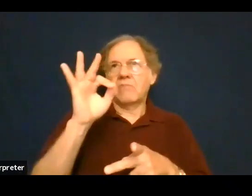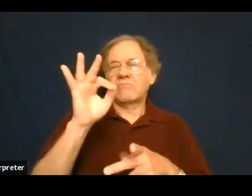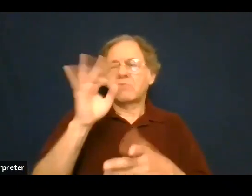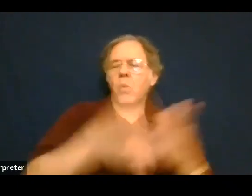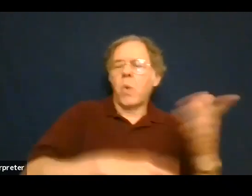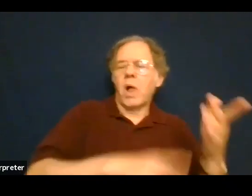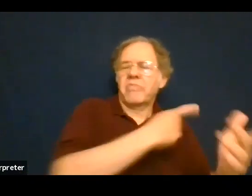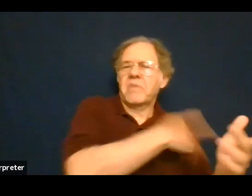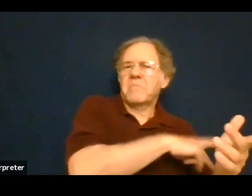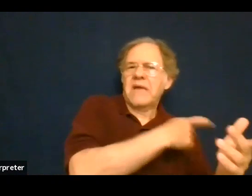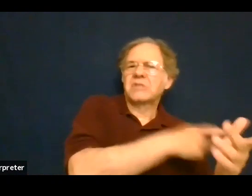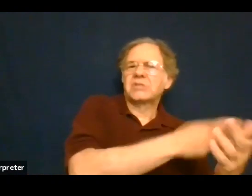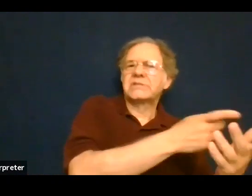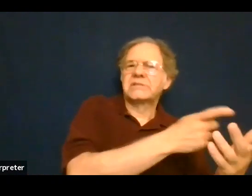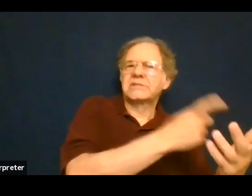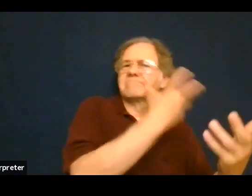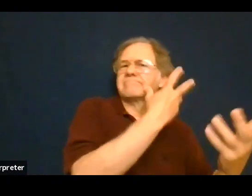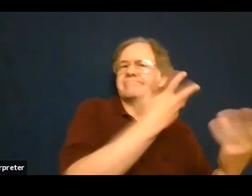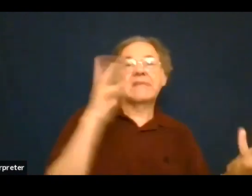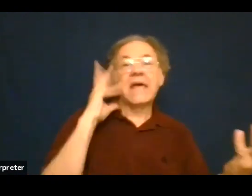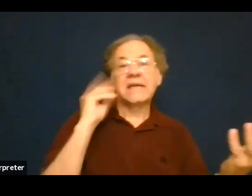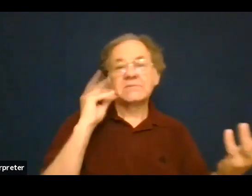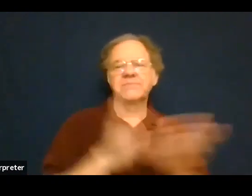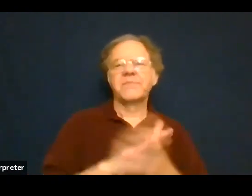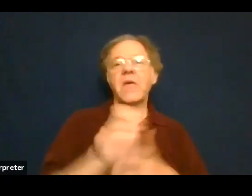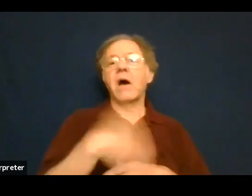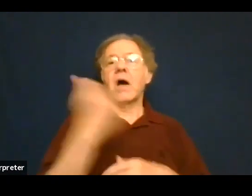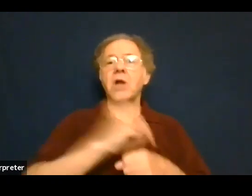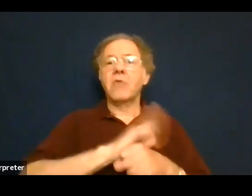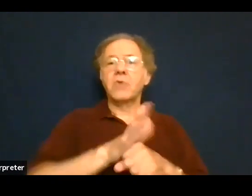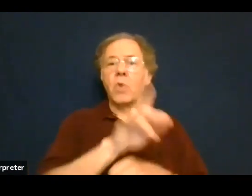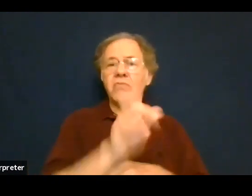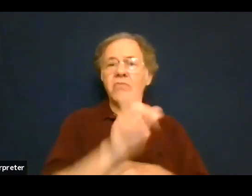Another COVID question, which is a very good one that came in